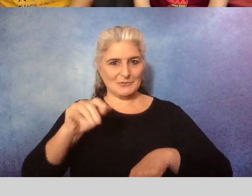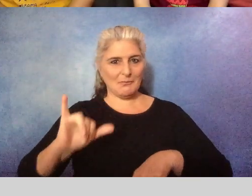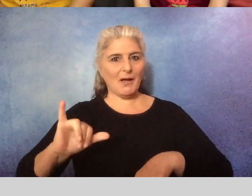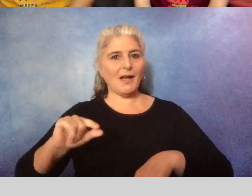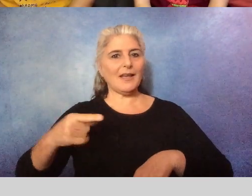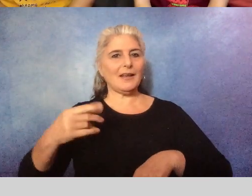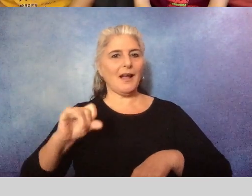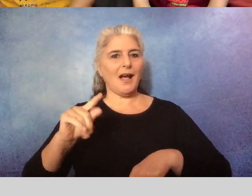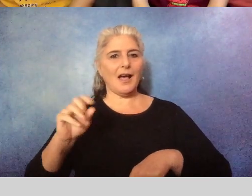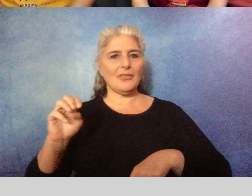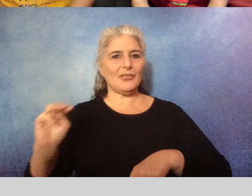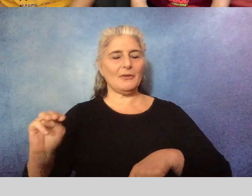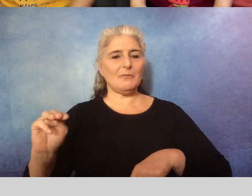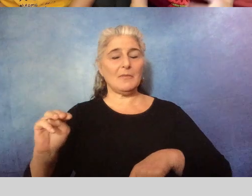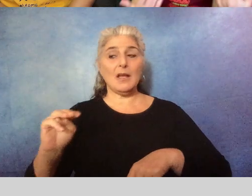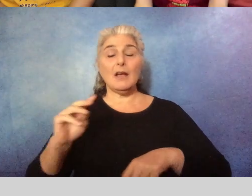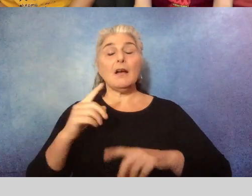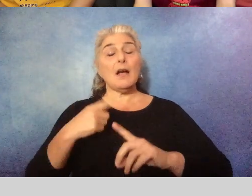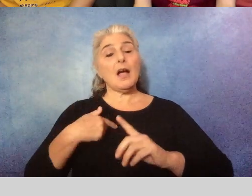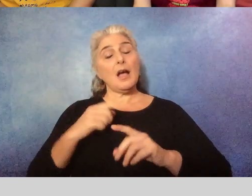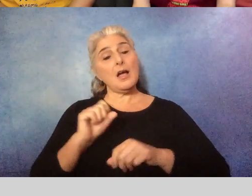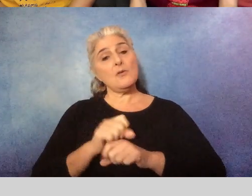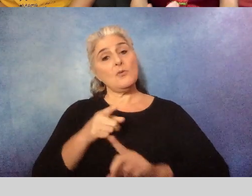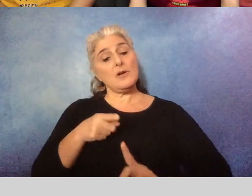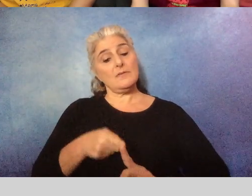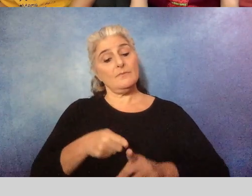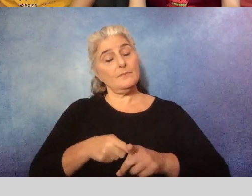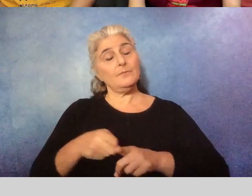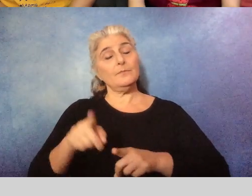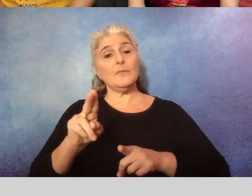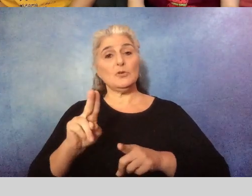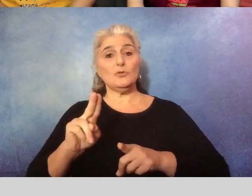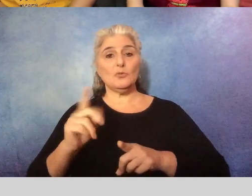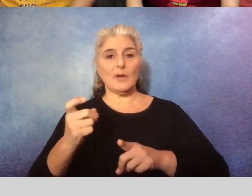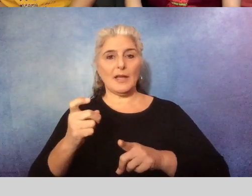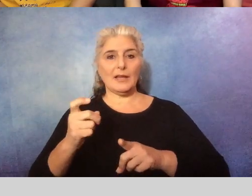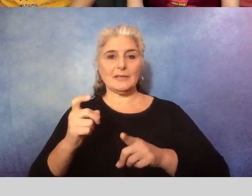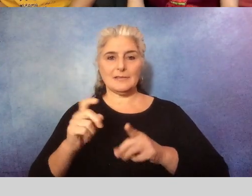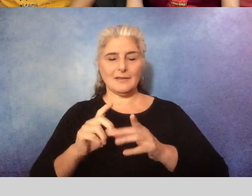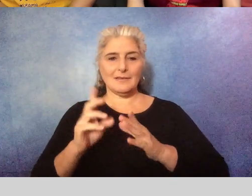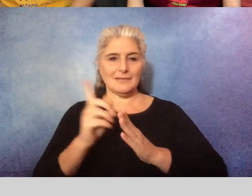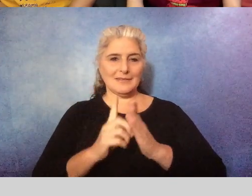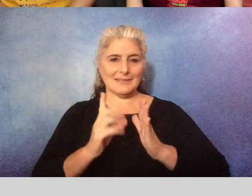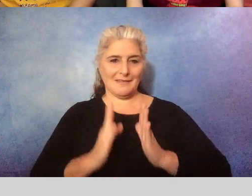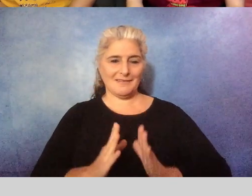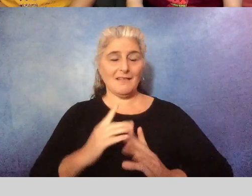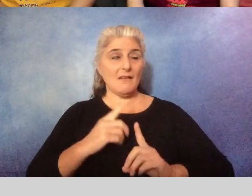And I'm a UX designer and a crazy cat lady,